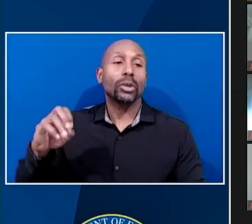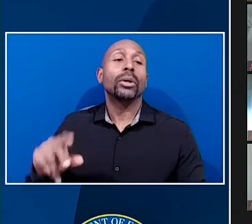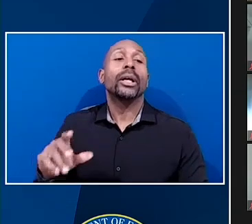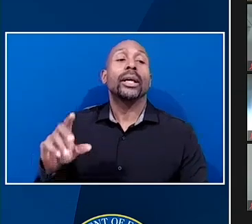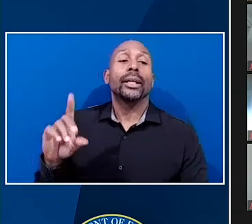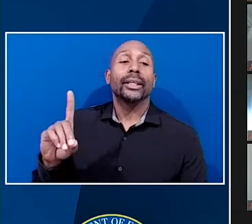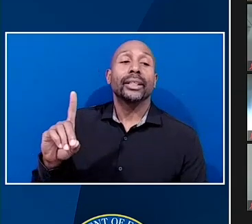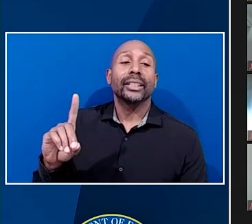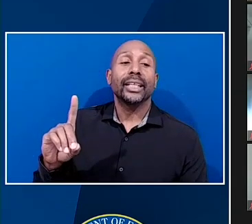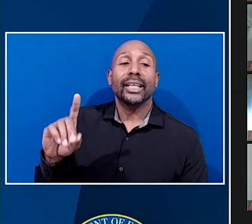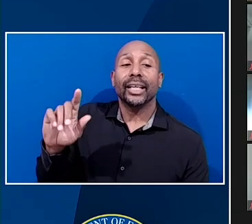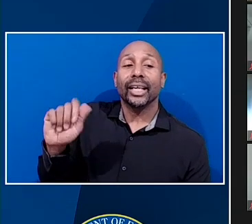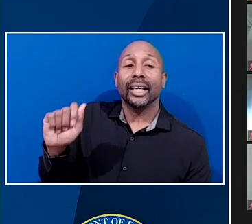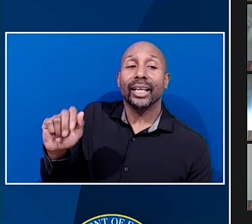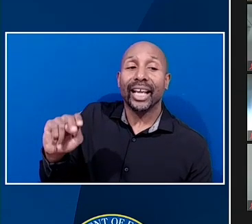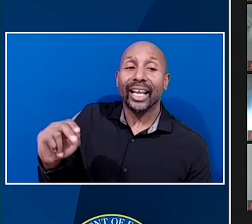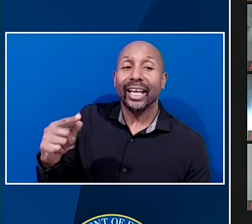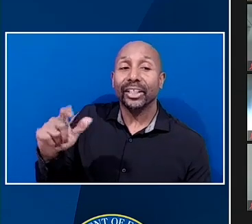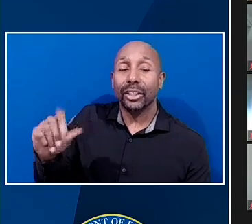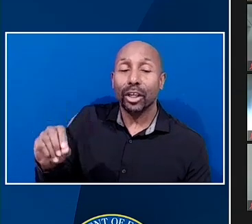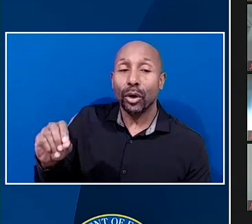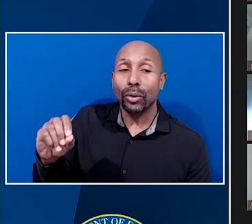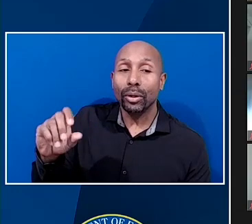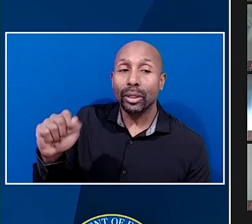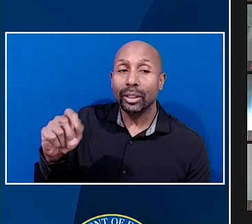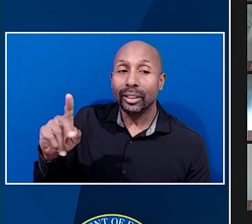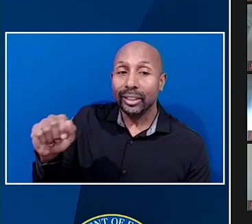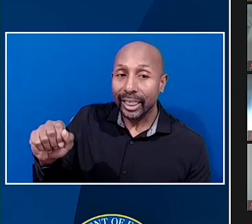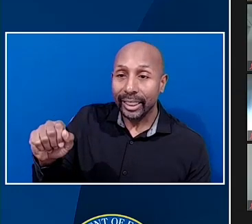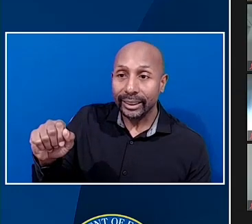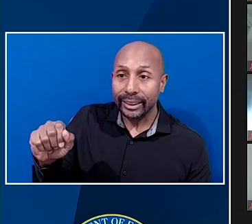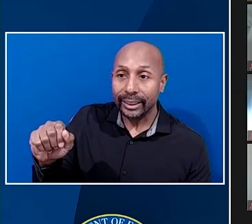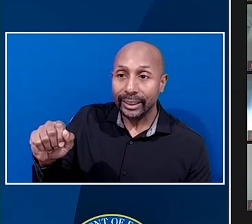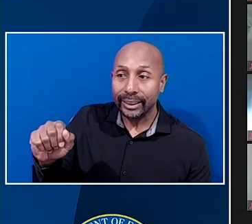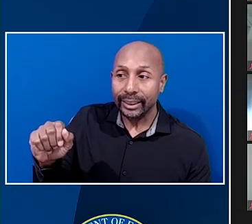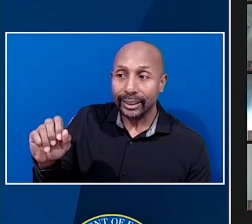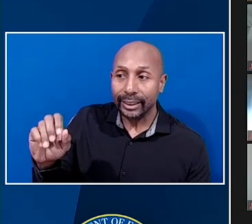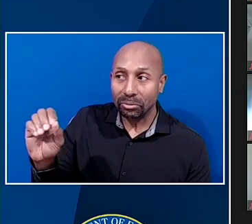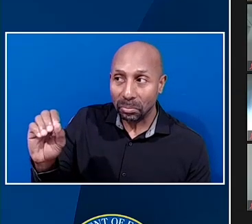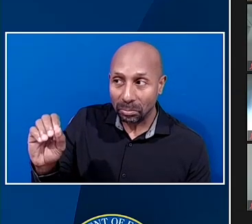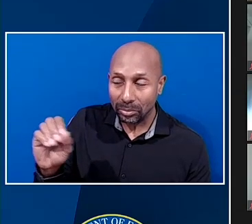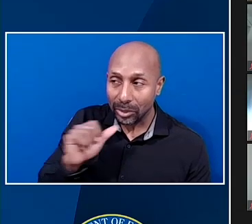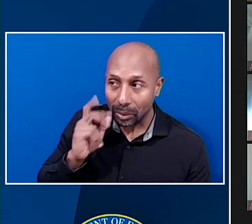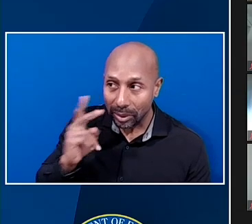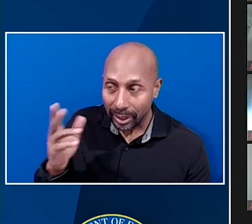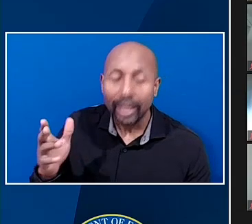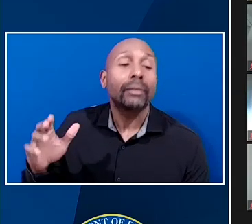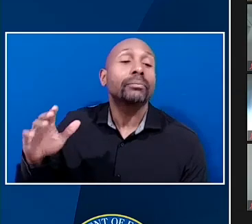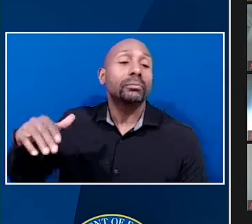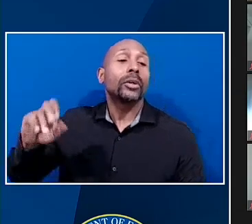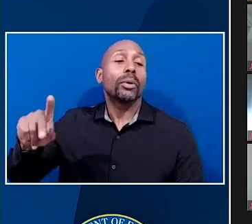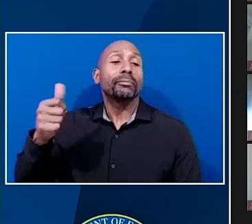For our institutional accrediting agencies recognized by the Secretary, Jamie Studley.